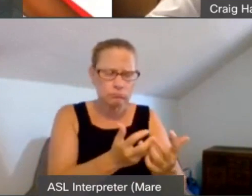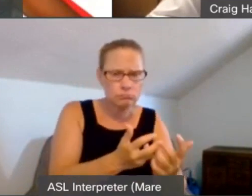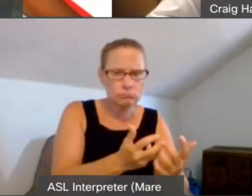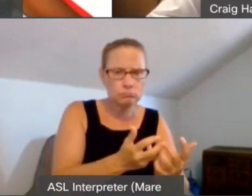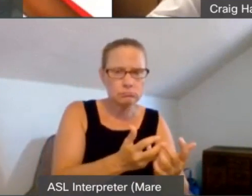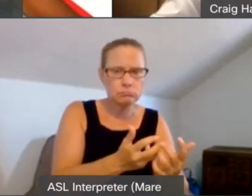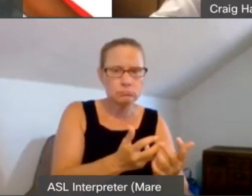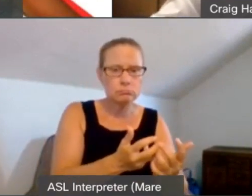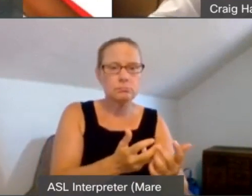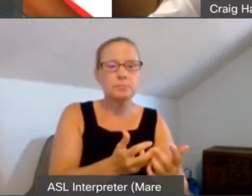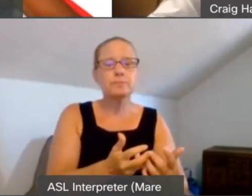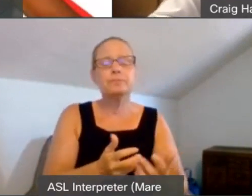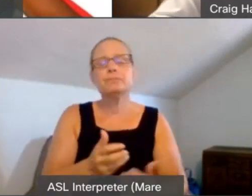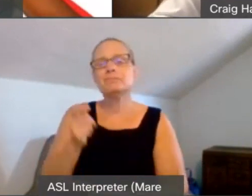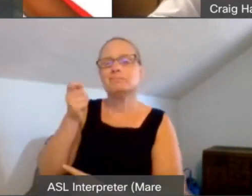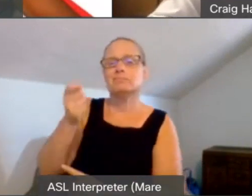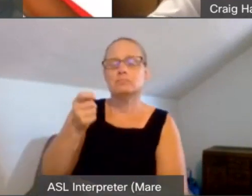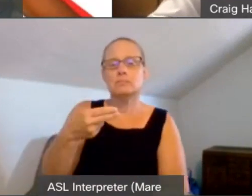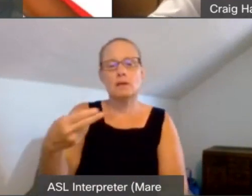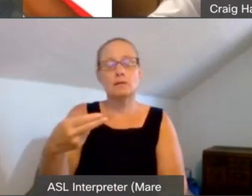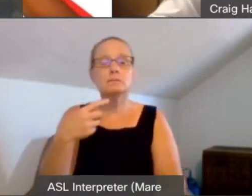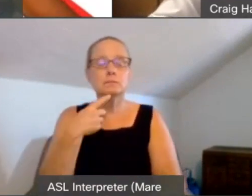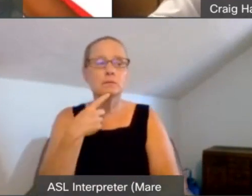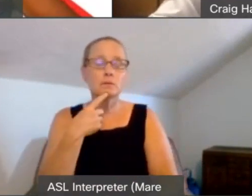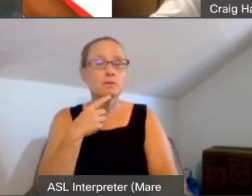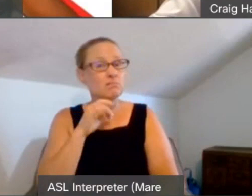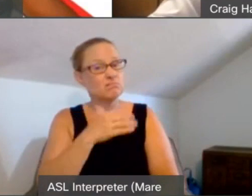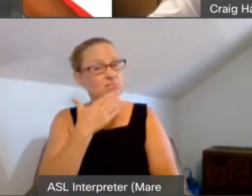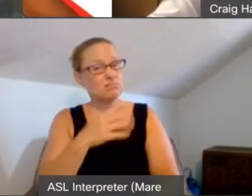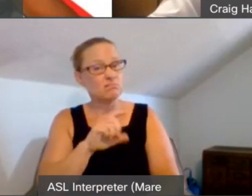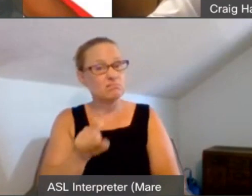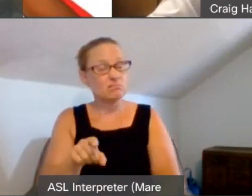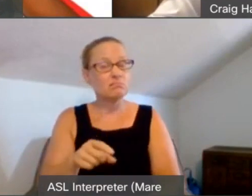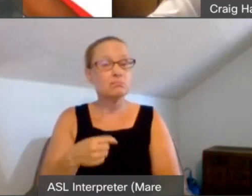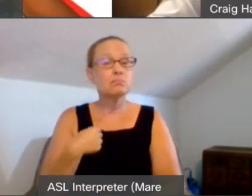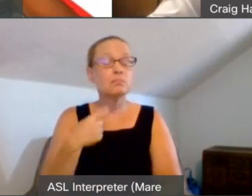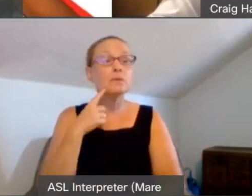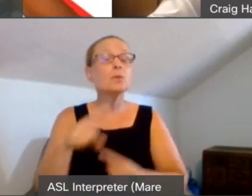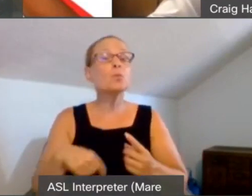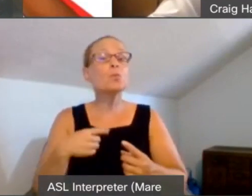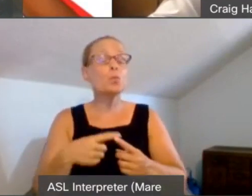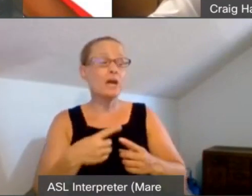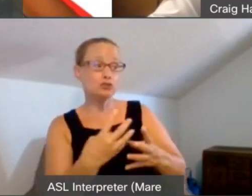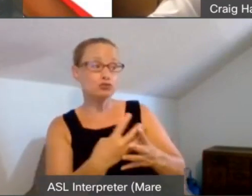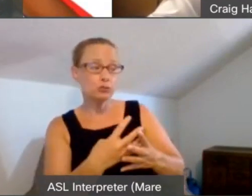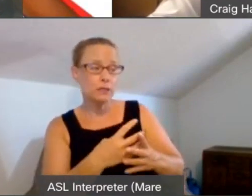or the most effective way is that the exception when people are actually screened and transferred into drug courts.